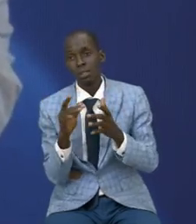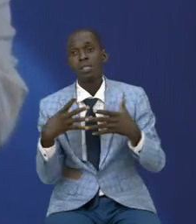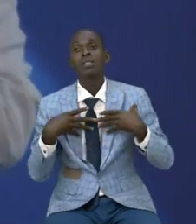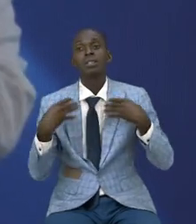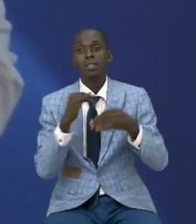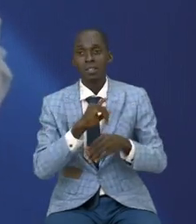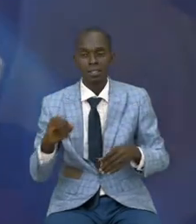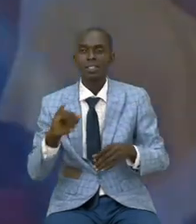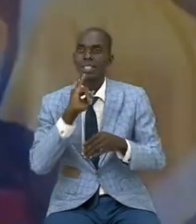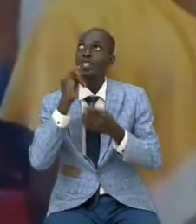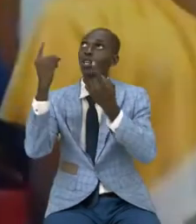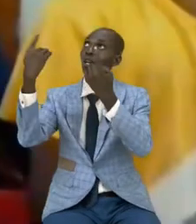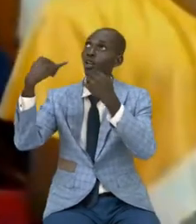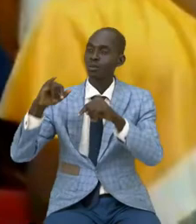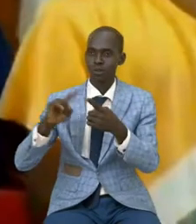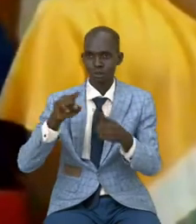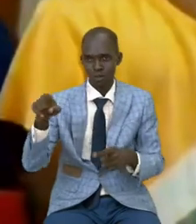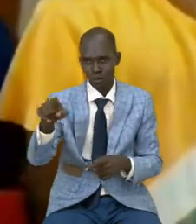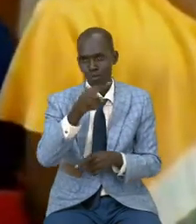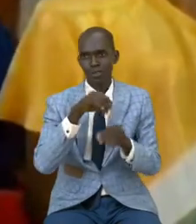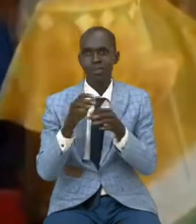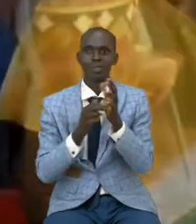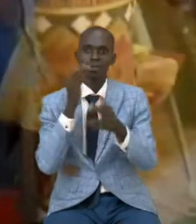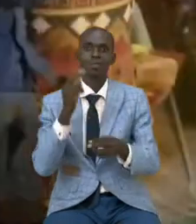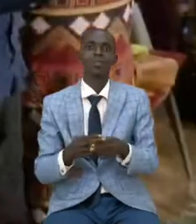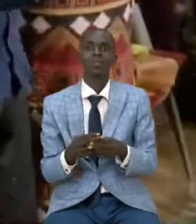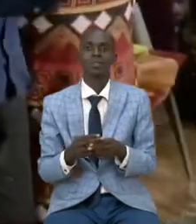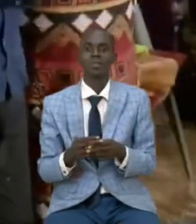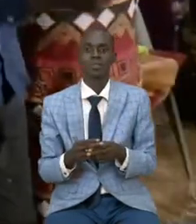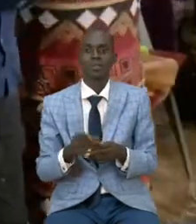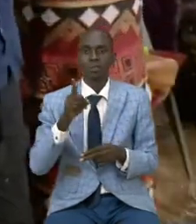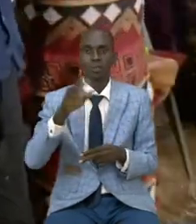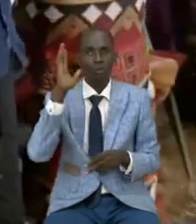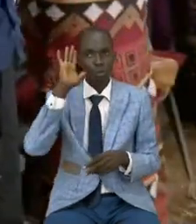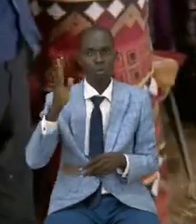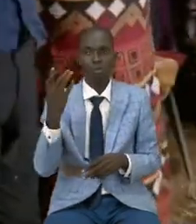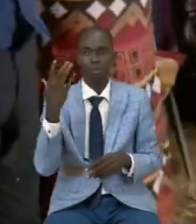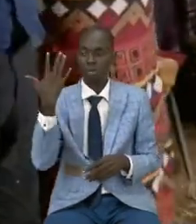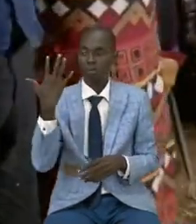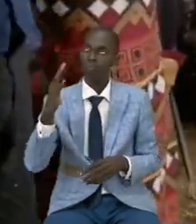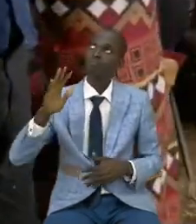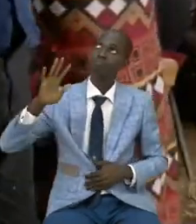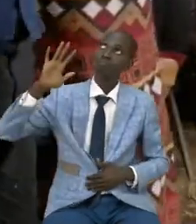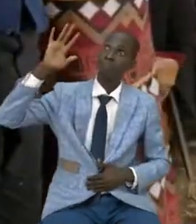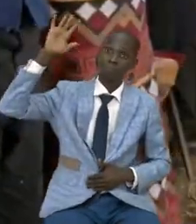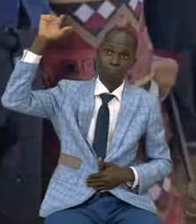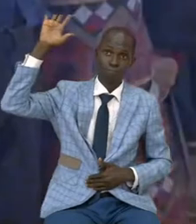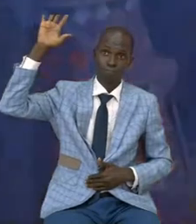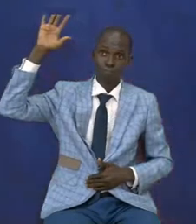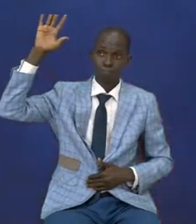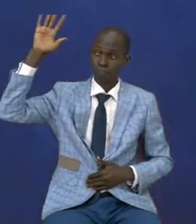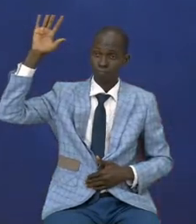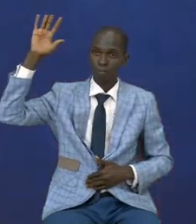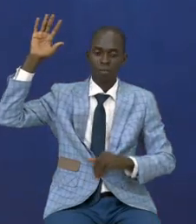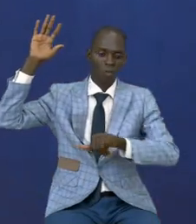is coming to you you raise up one hand and you lay the other hand upon yourself